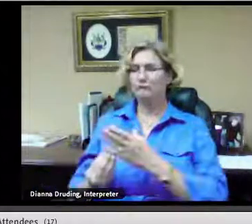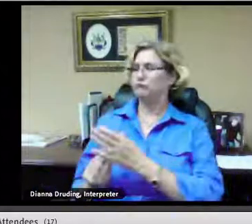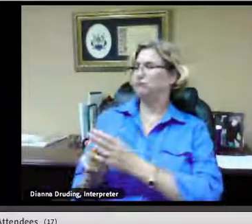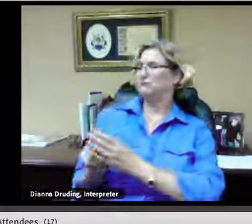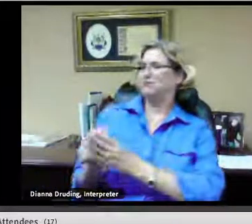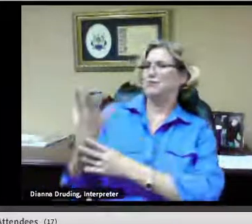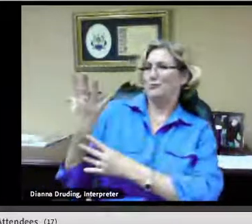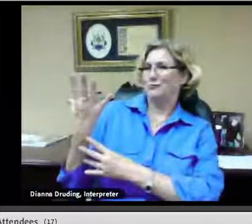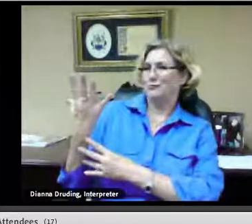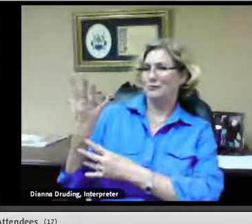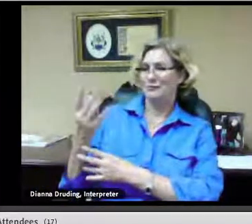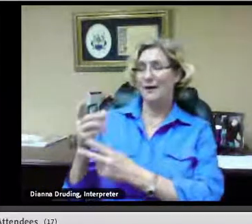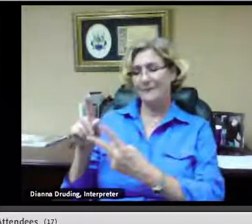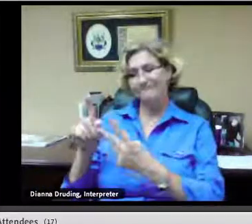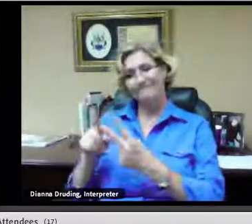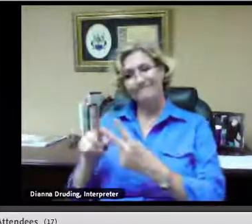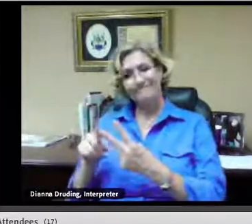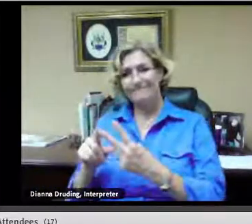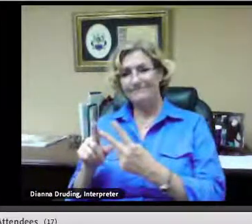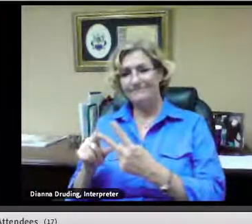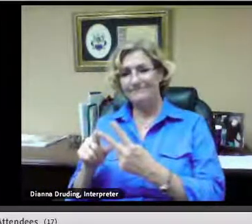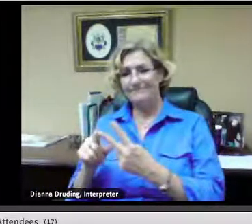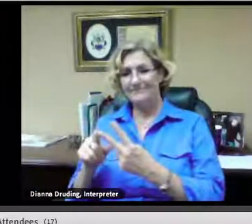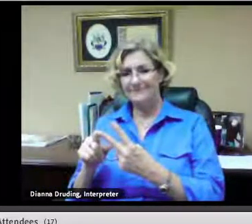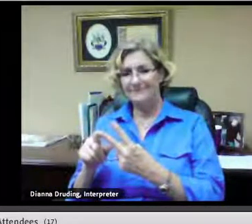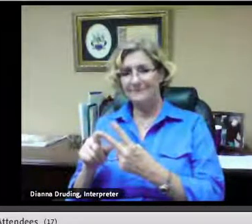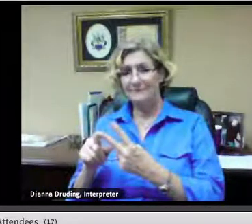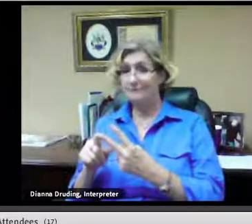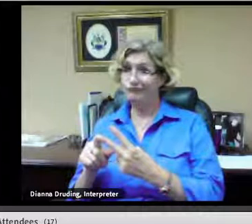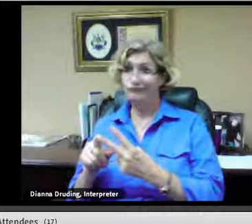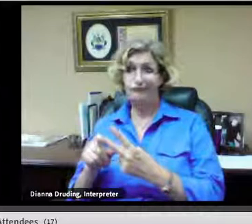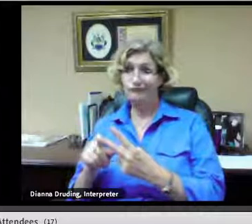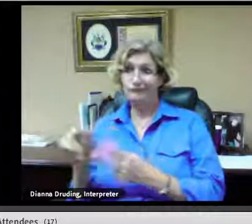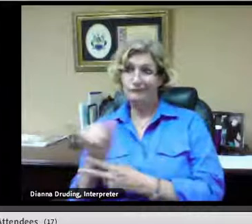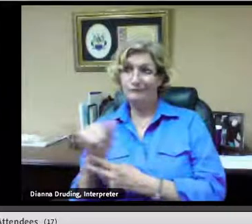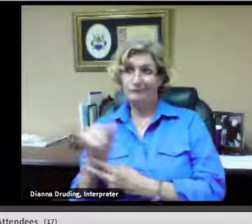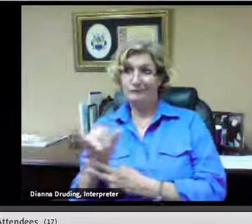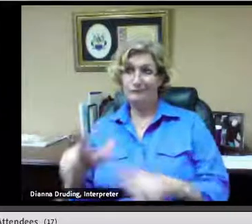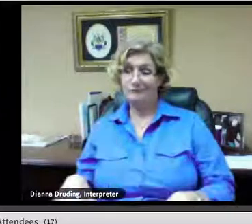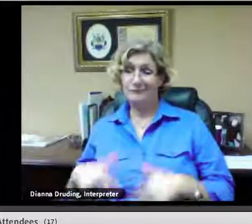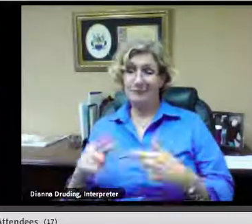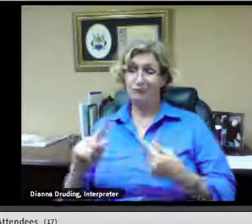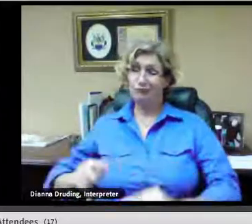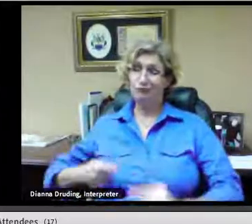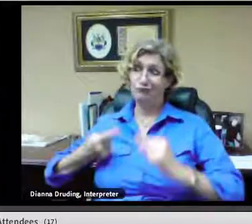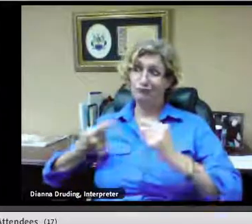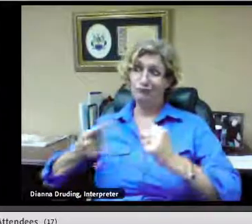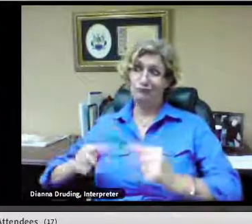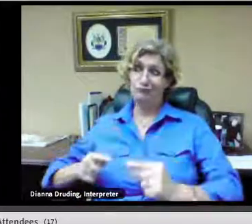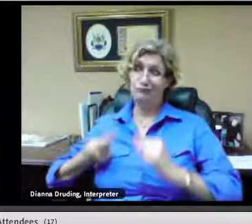And, you know, he was still struggling with that. The second example I want to give is that we just --